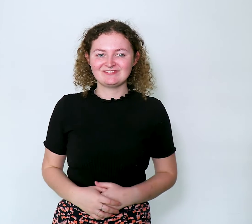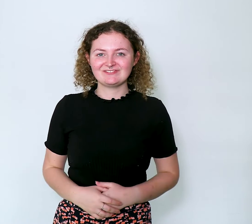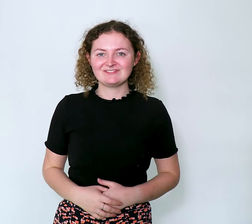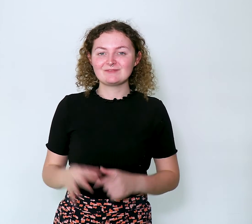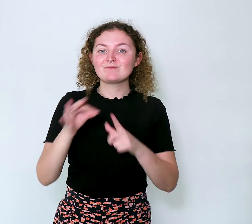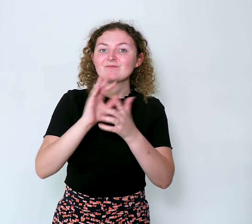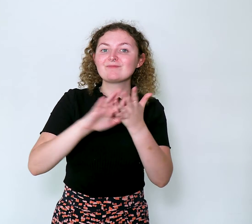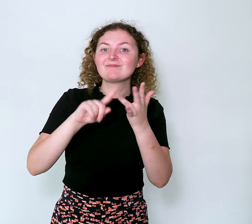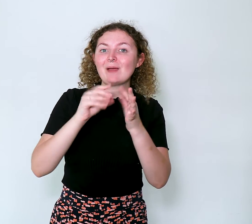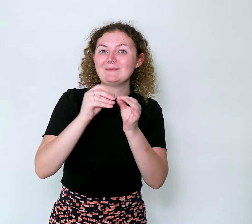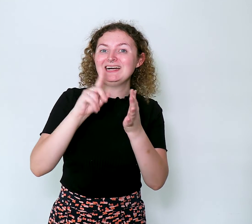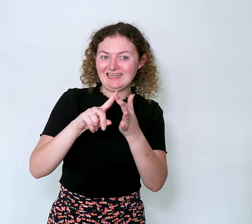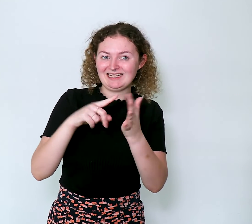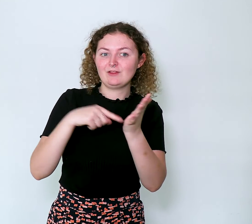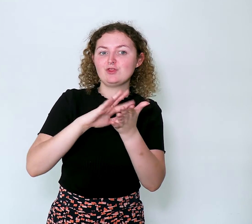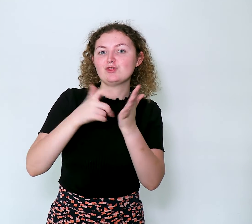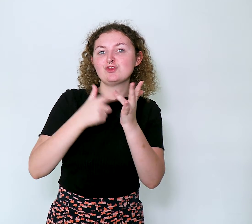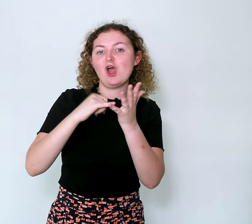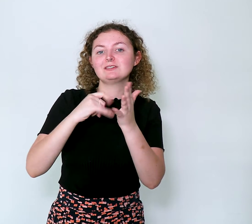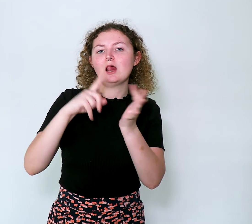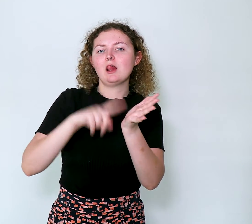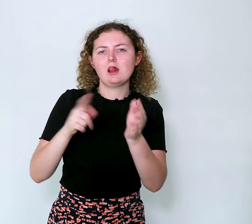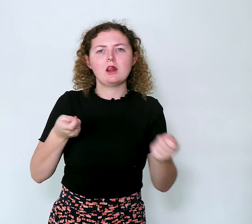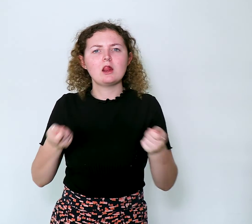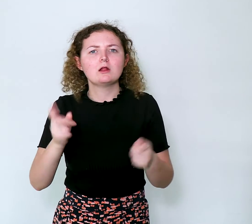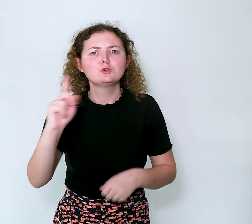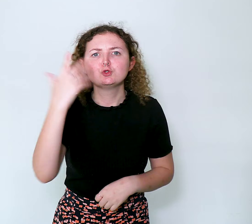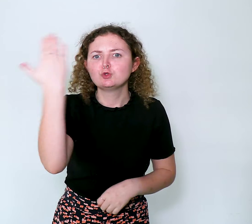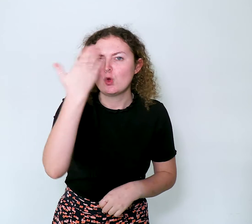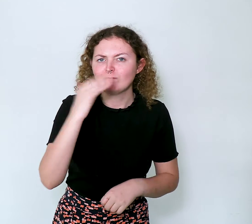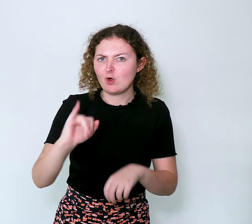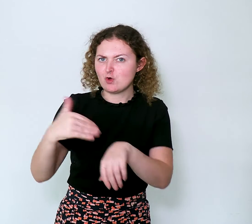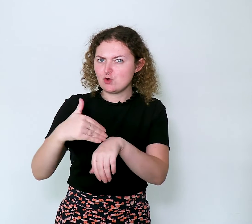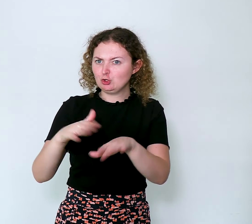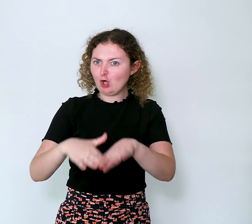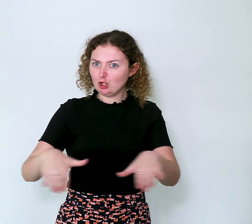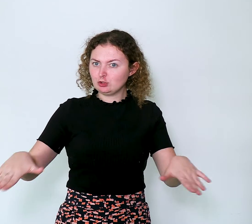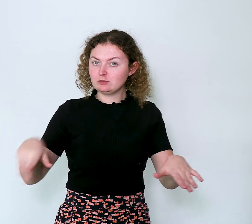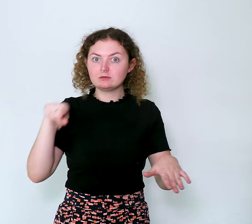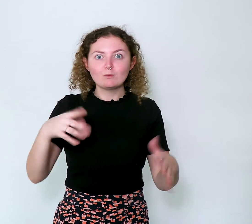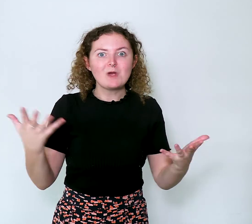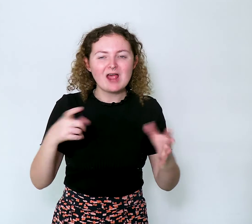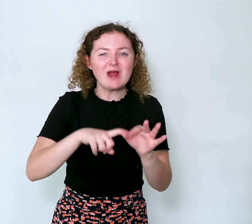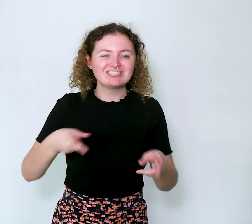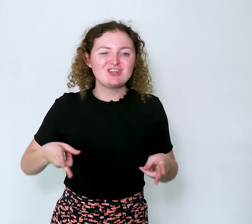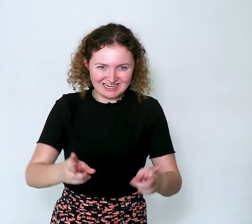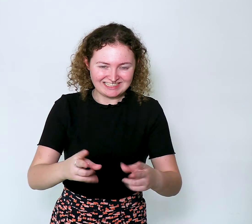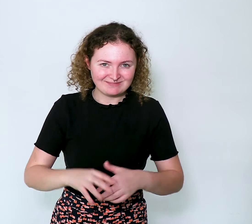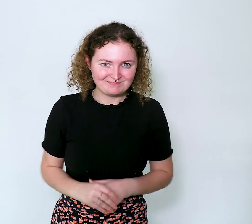Phoebe Throssel runs a school for unruly children on Quality Street.